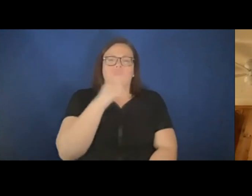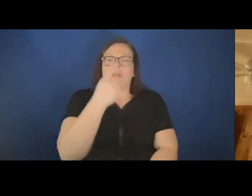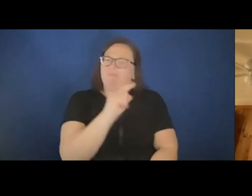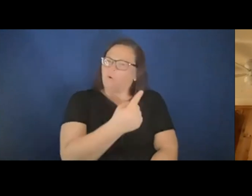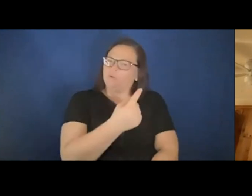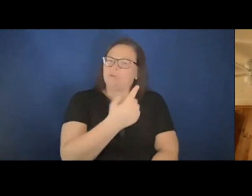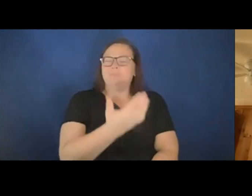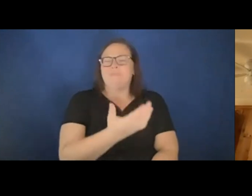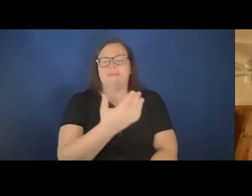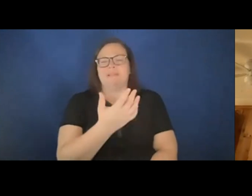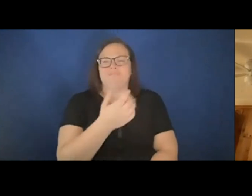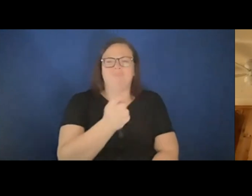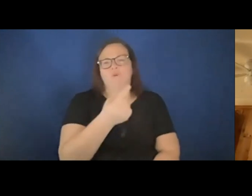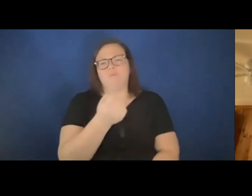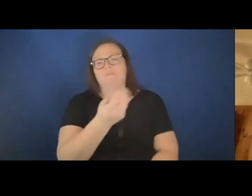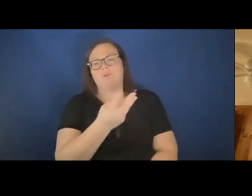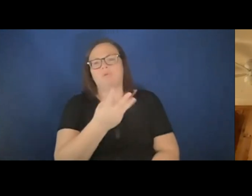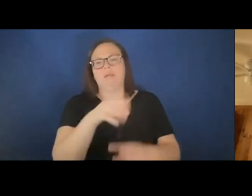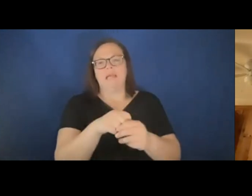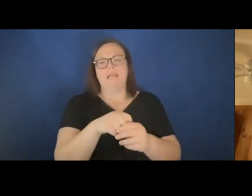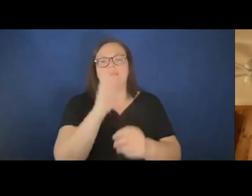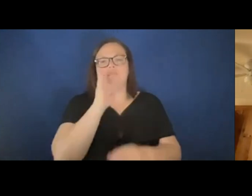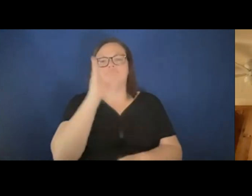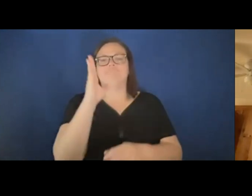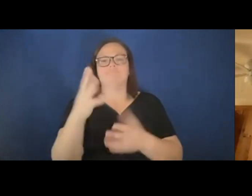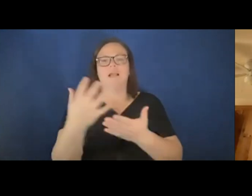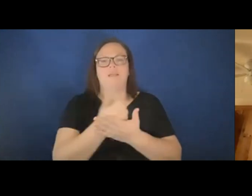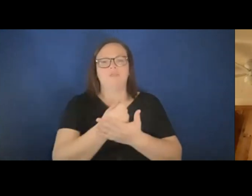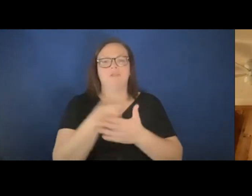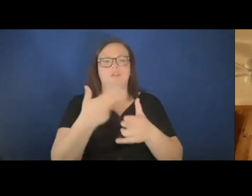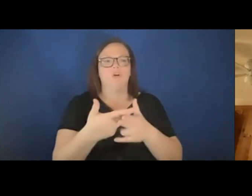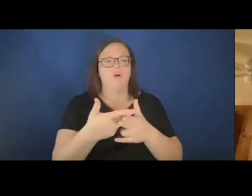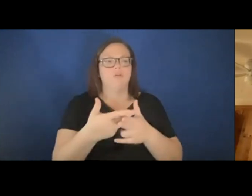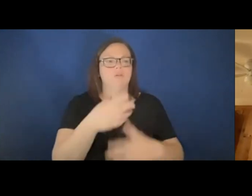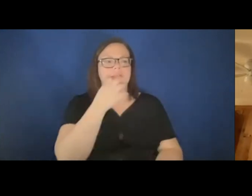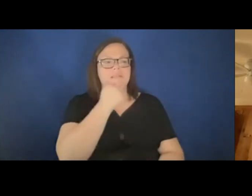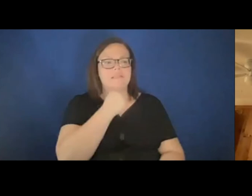of the first in the forthcoming collection, which is called, "Dear God. Dear Bones. Dear